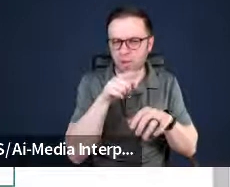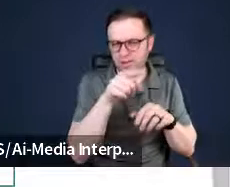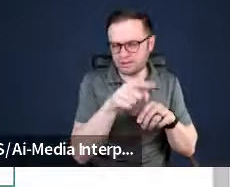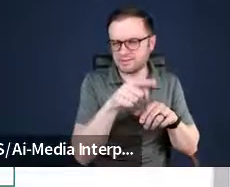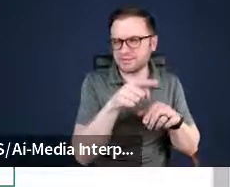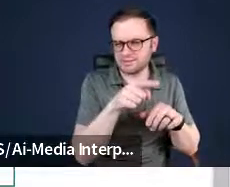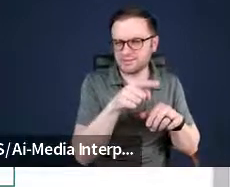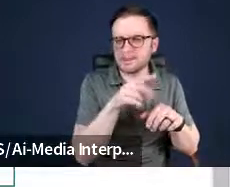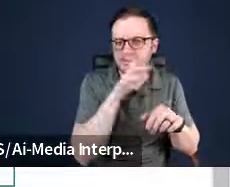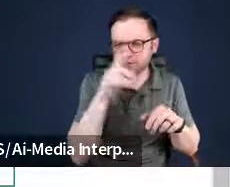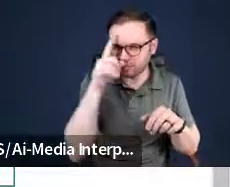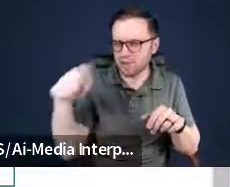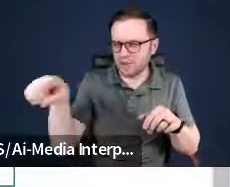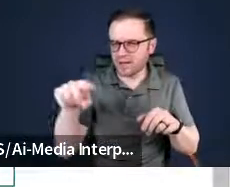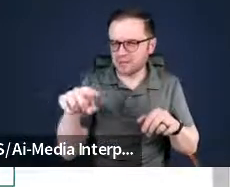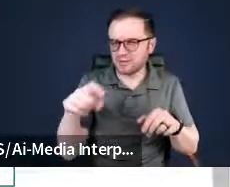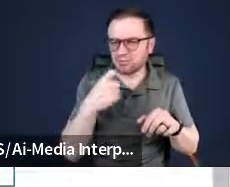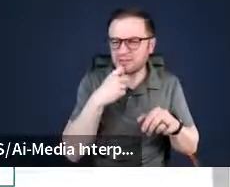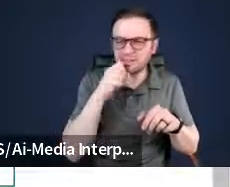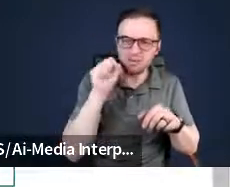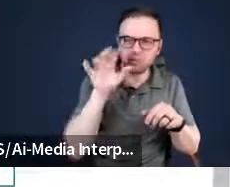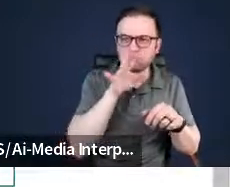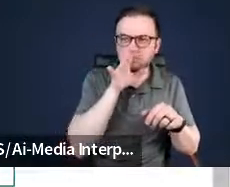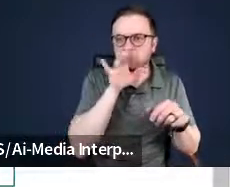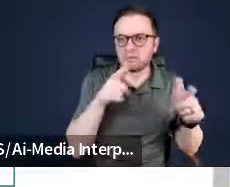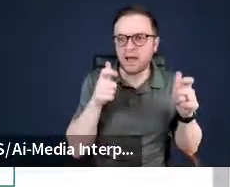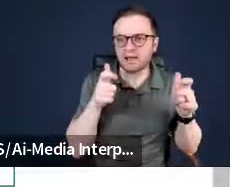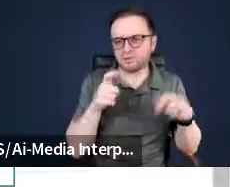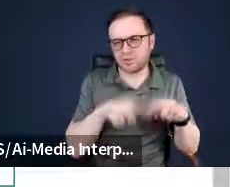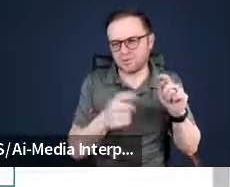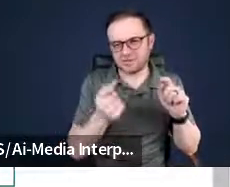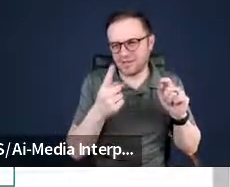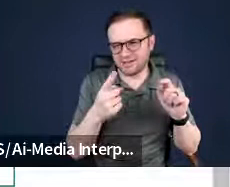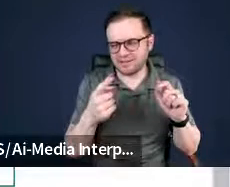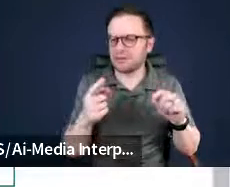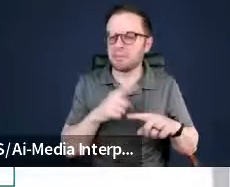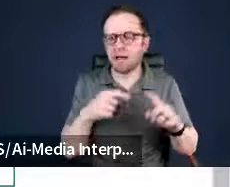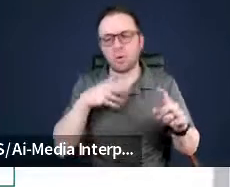and slow the speech down in a moment for you so that